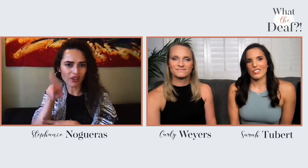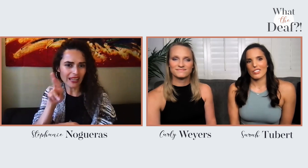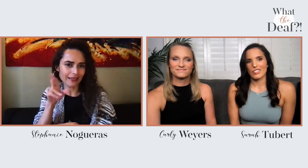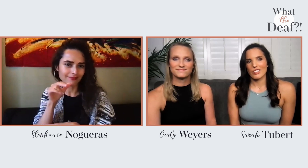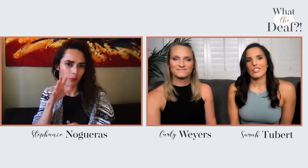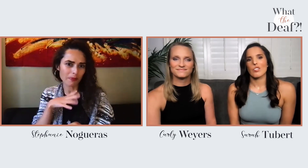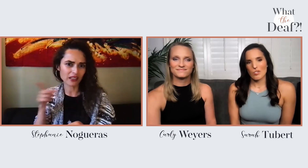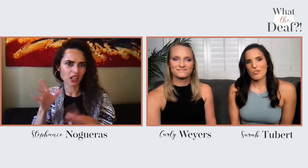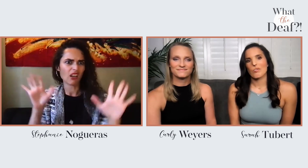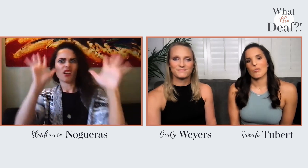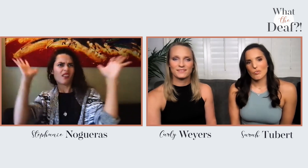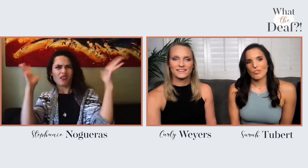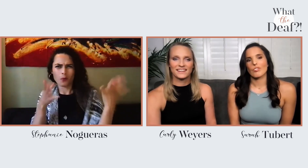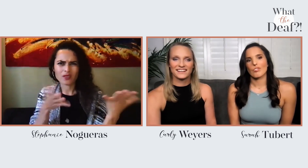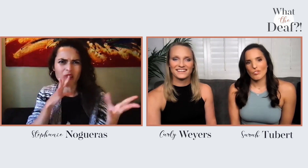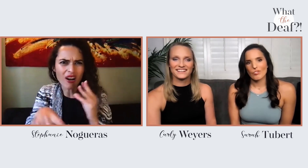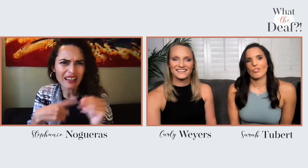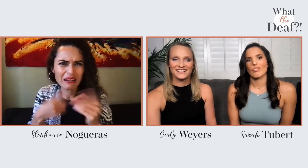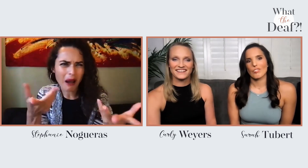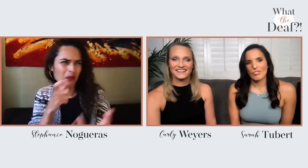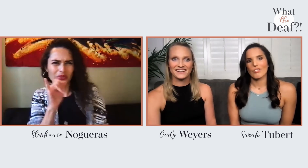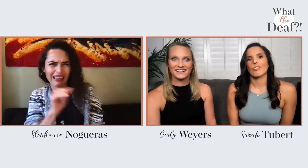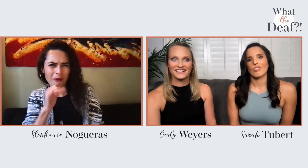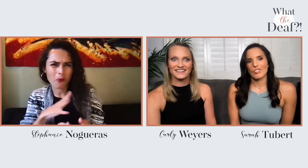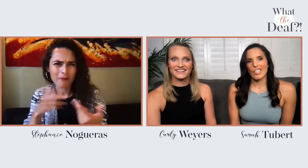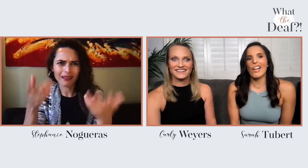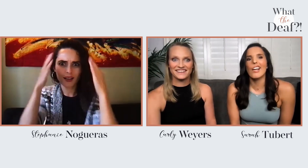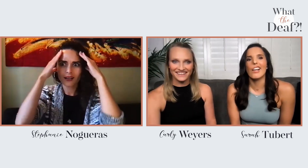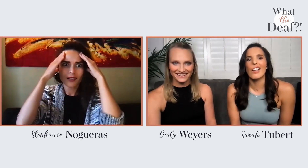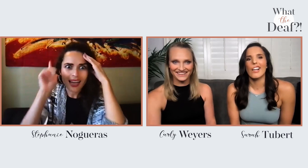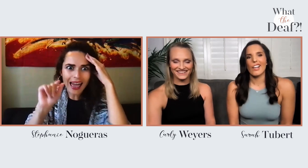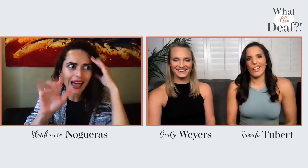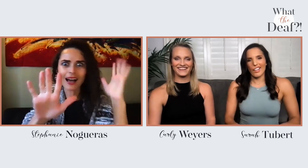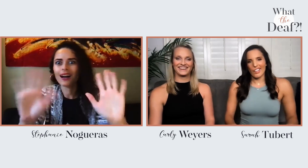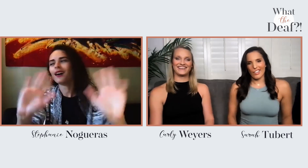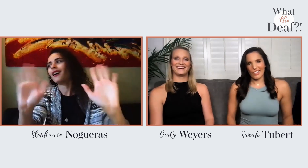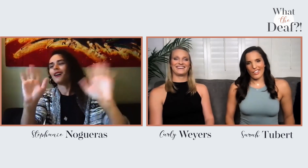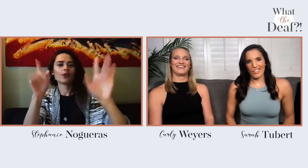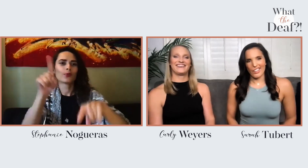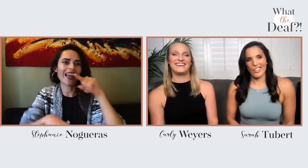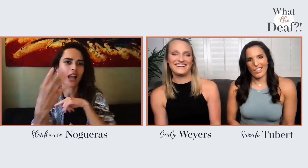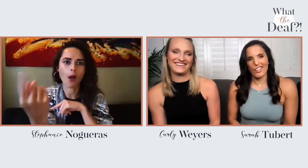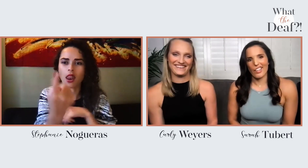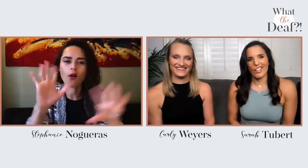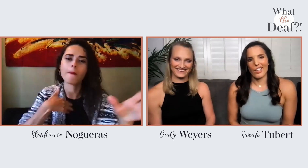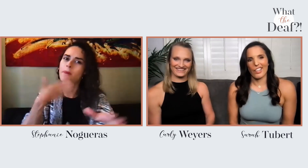and she's Puerto Rican, mind you, and so she was like, what are you talking about? Who was that woman? What's going on? She was telling me I can't go alone